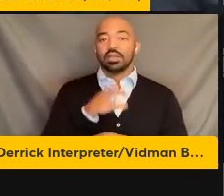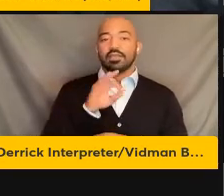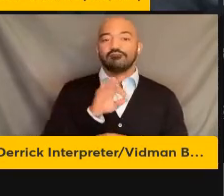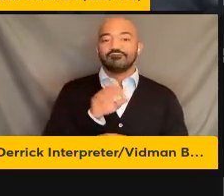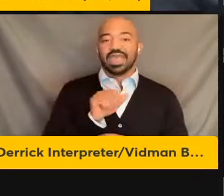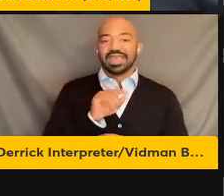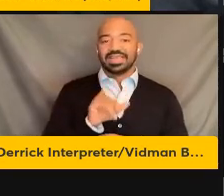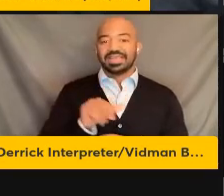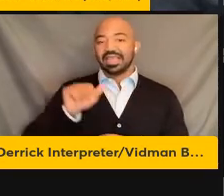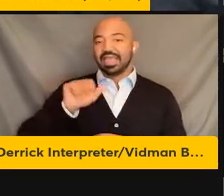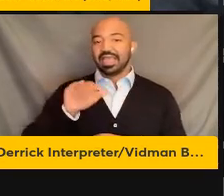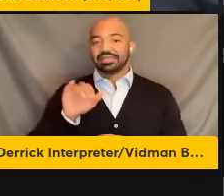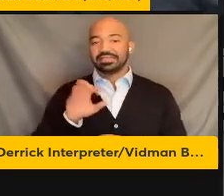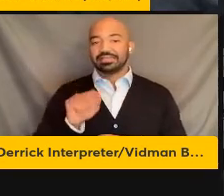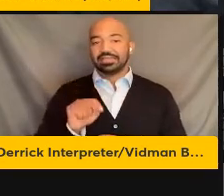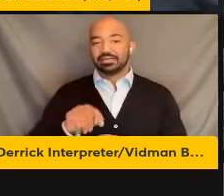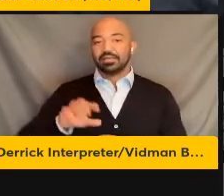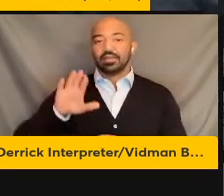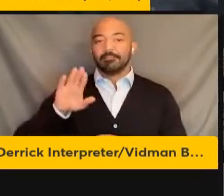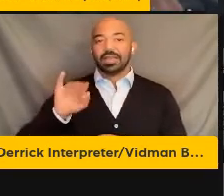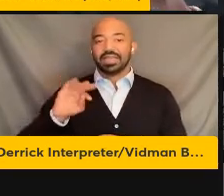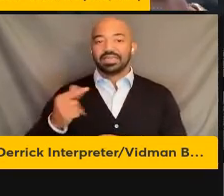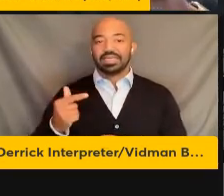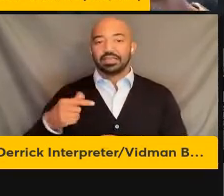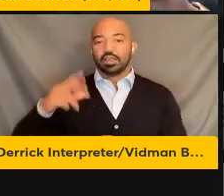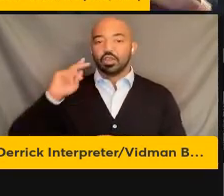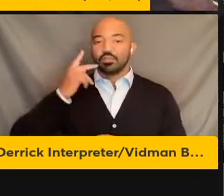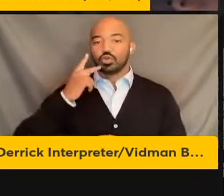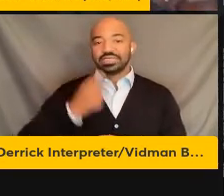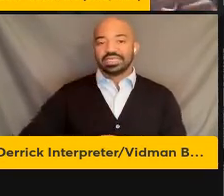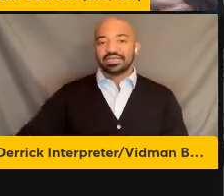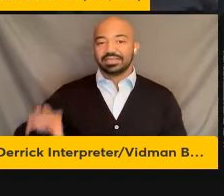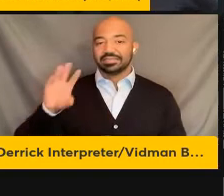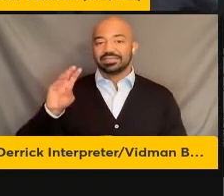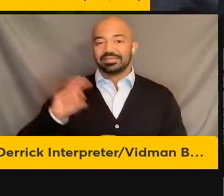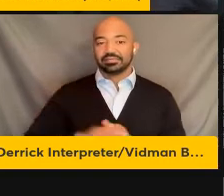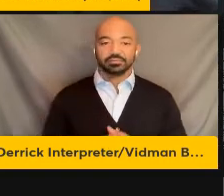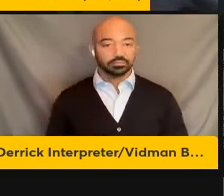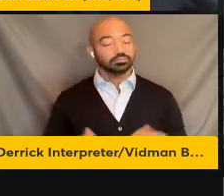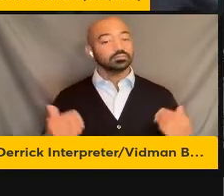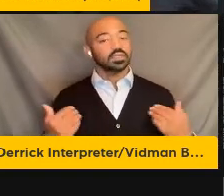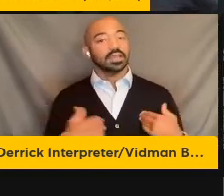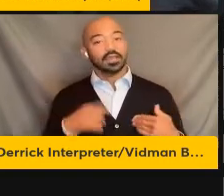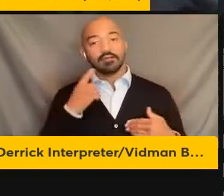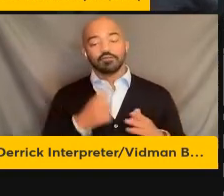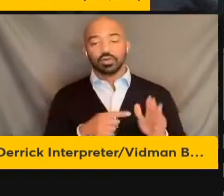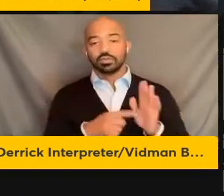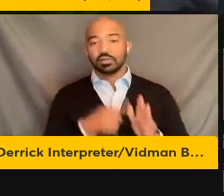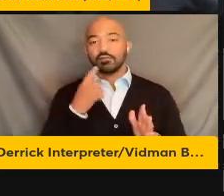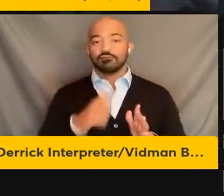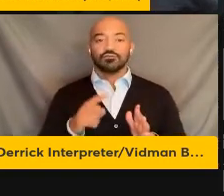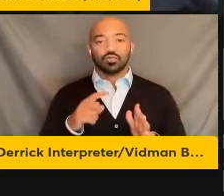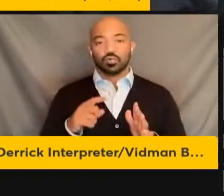frequency of these specialized in parasites, which differed also in the expression of the carbohydrate transcriptional program,